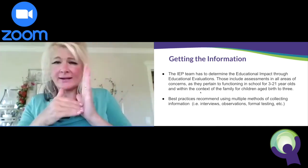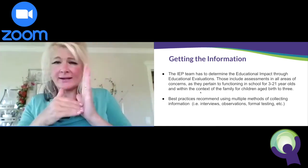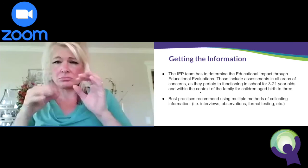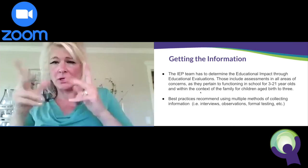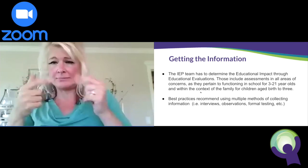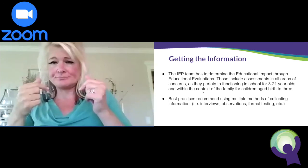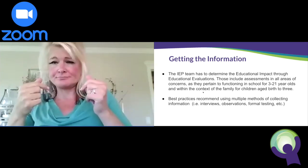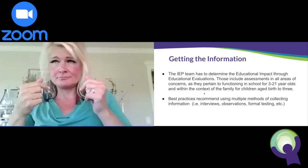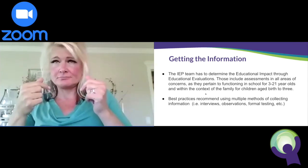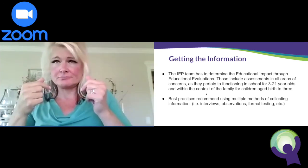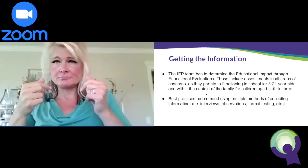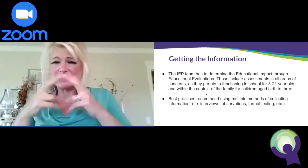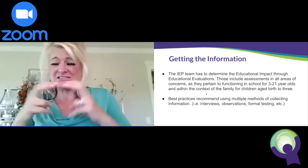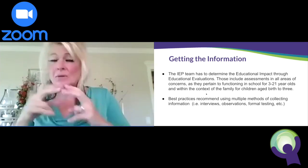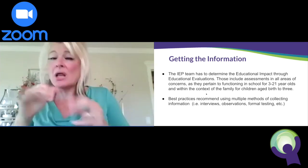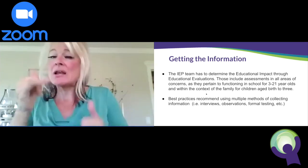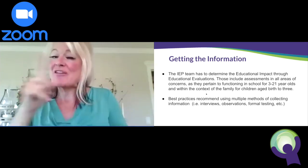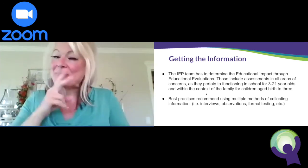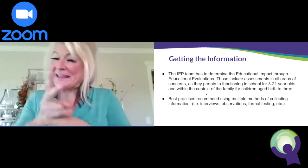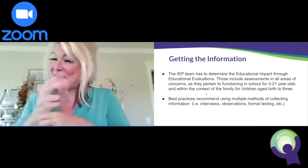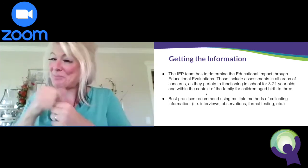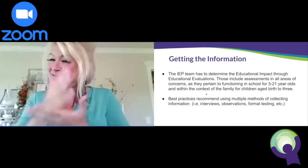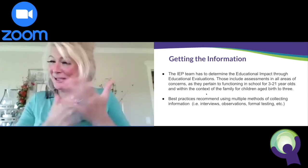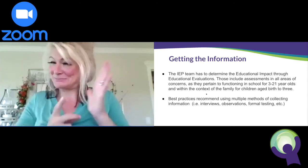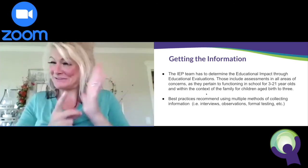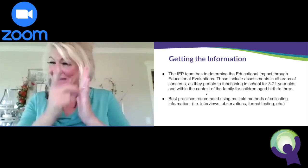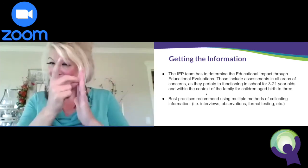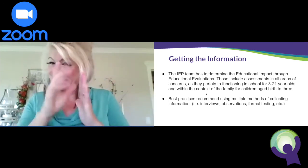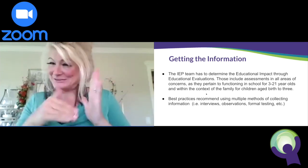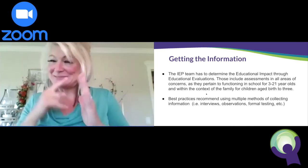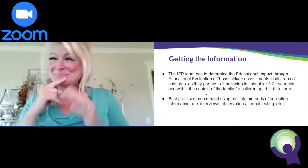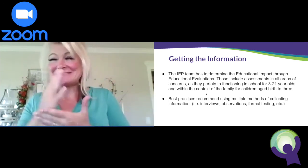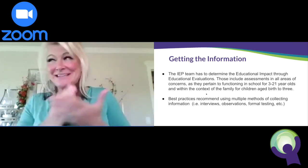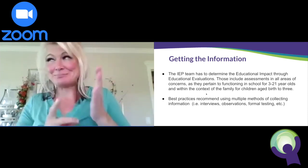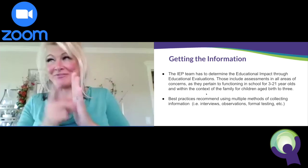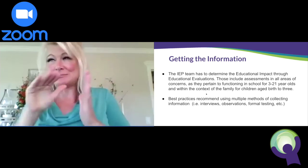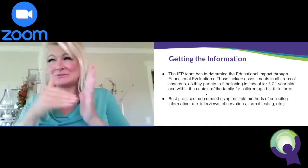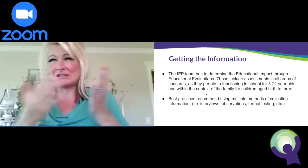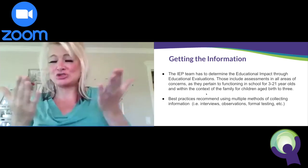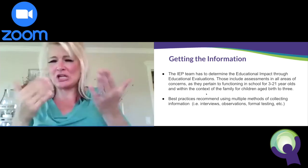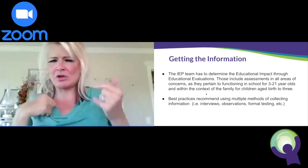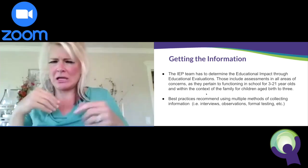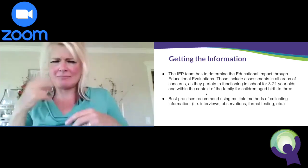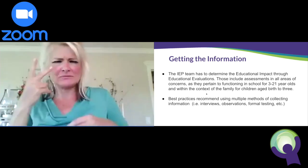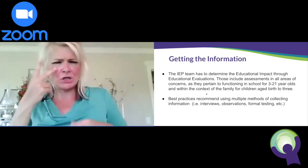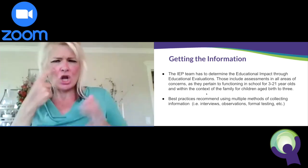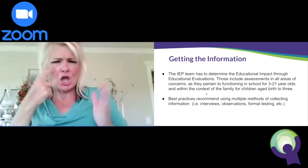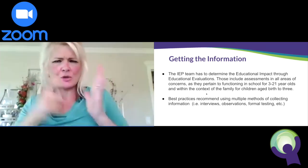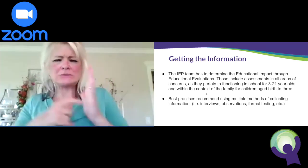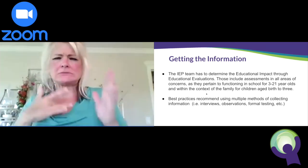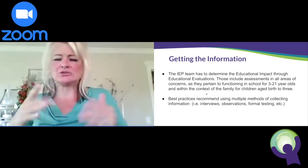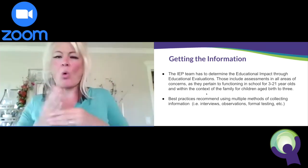research centers assessments and there's some developmental centers here